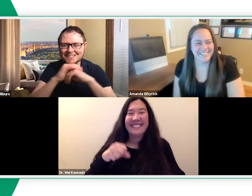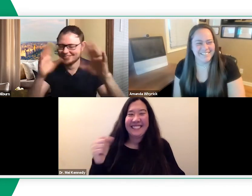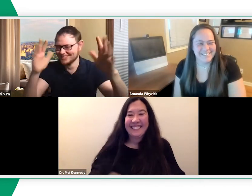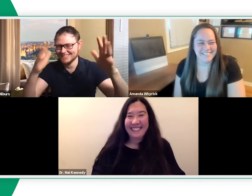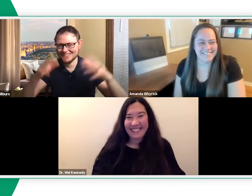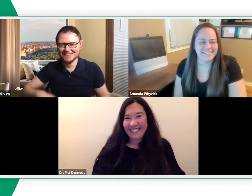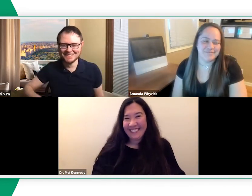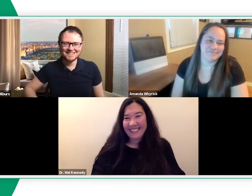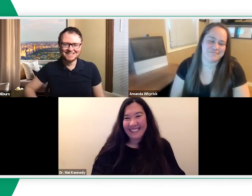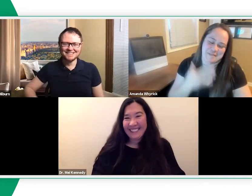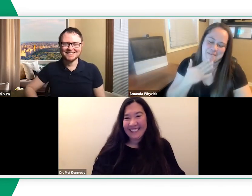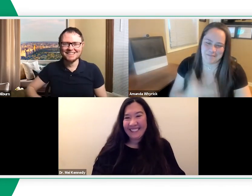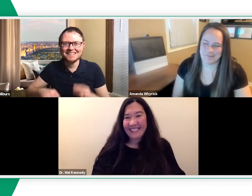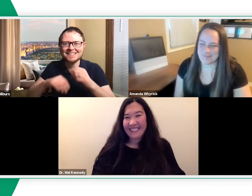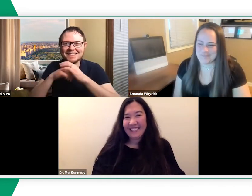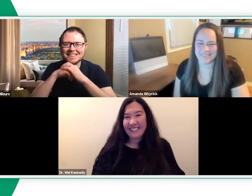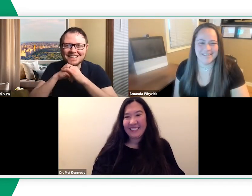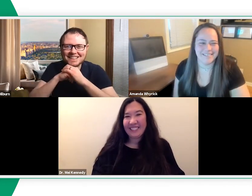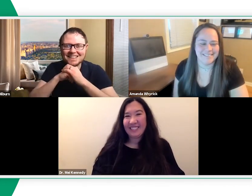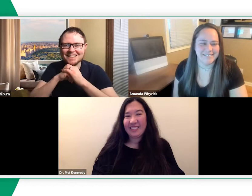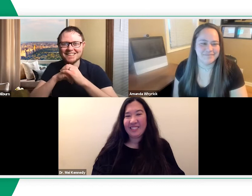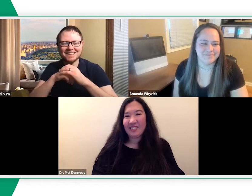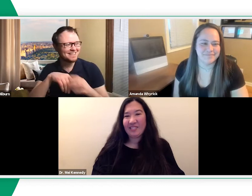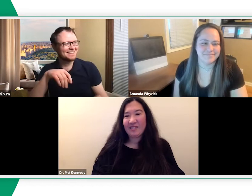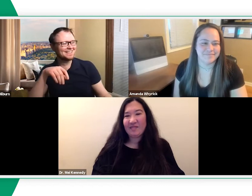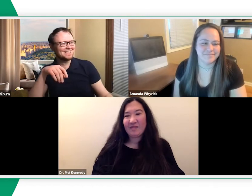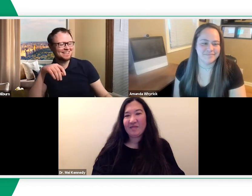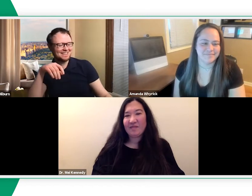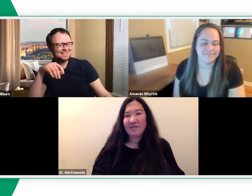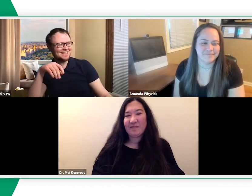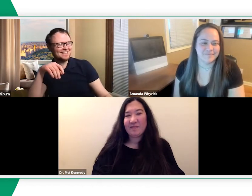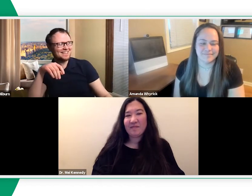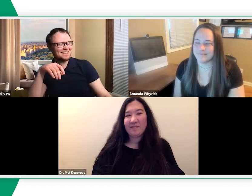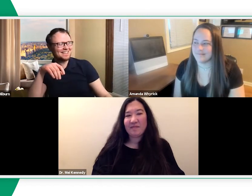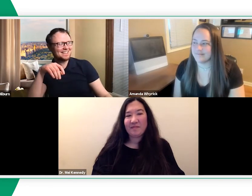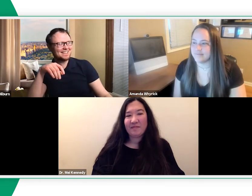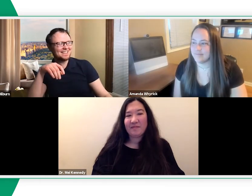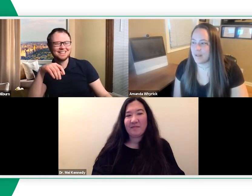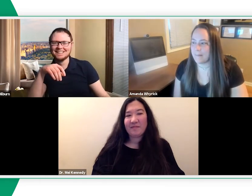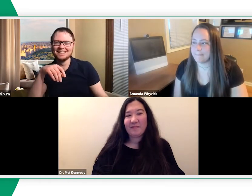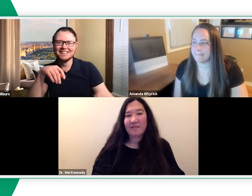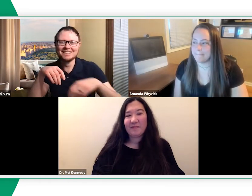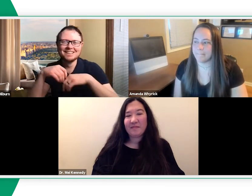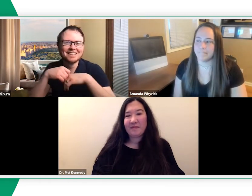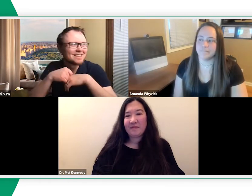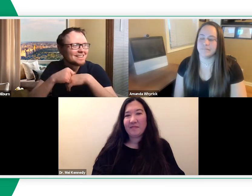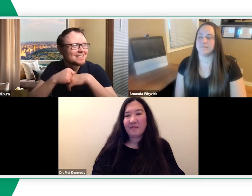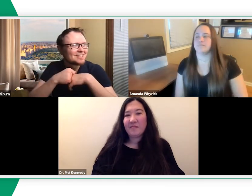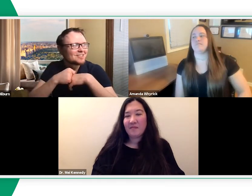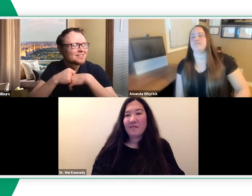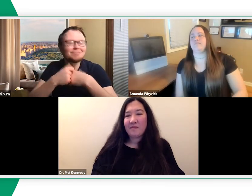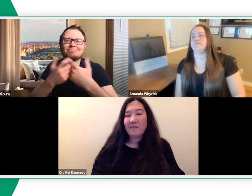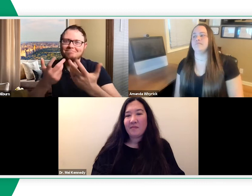Yes, yes, it is.>>BRIAN MILBURN: Congratulations!